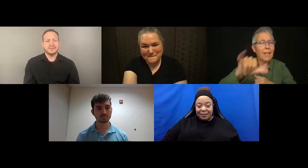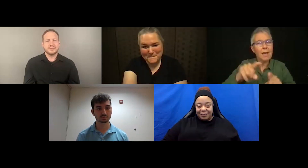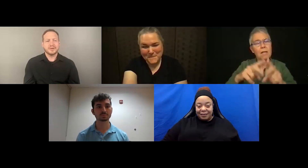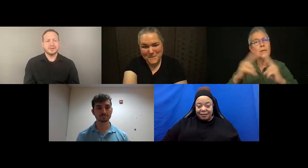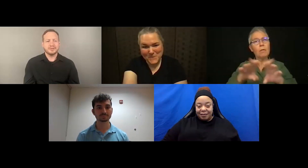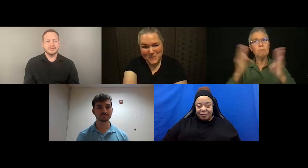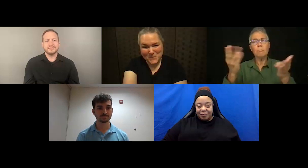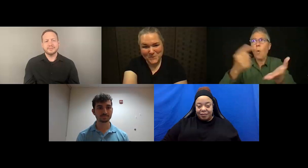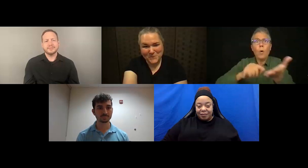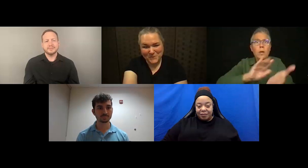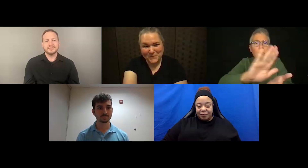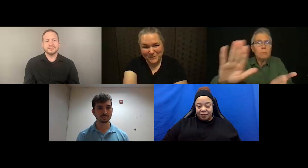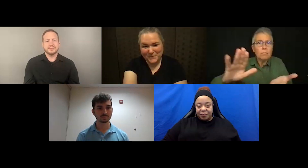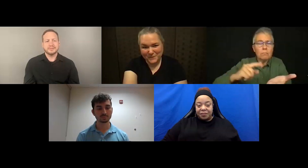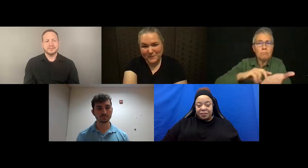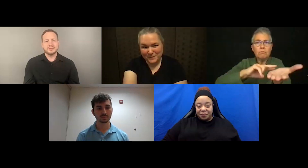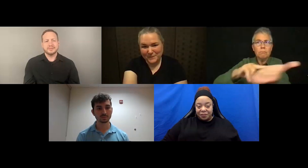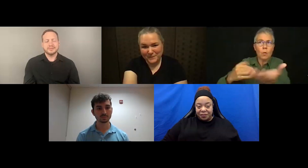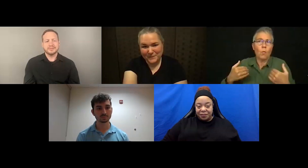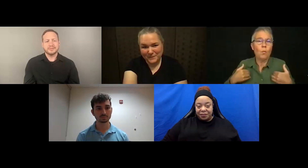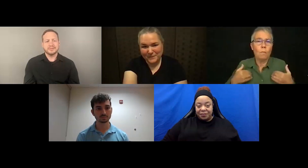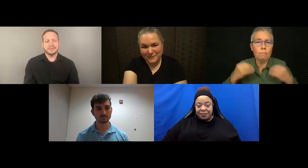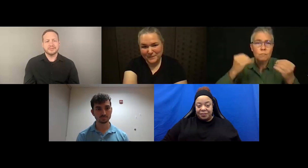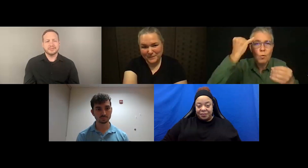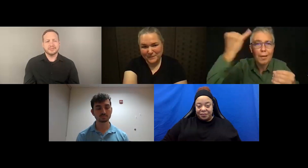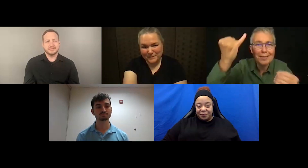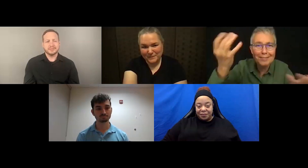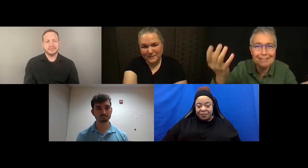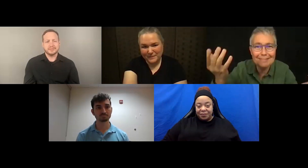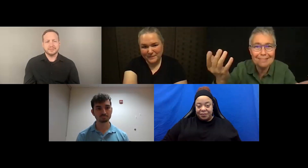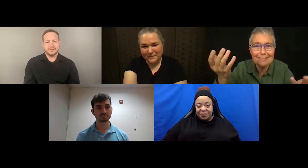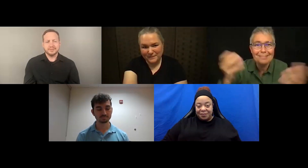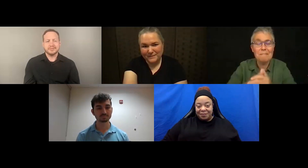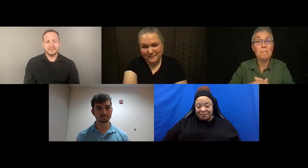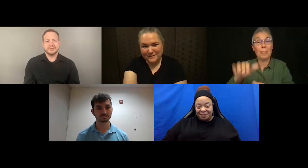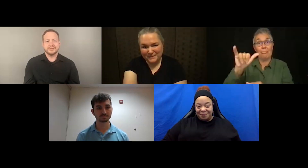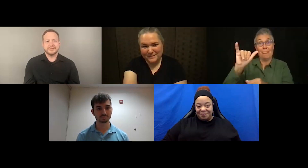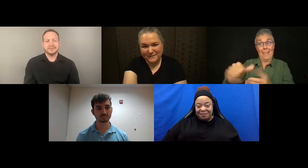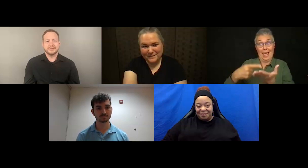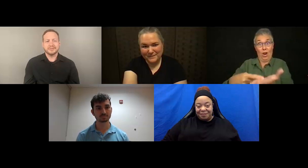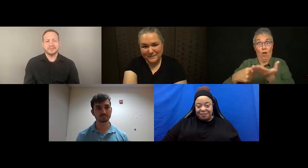going to be here to stay? We really want to have this open conversation and see what comes of it